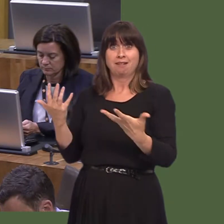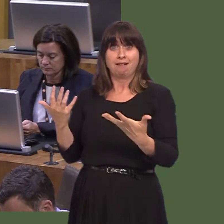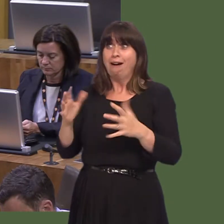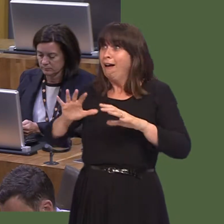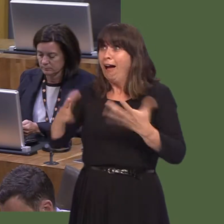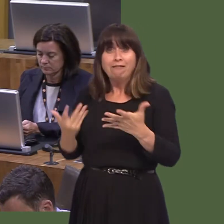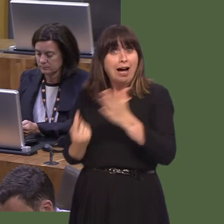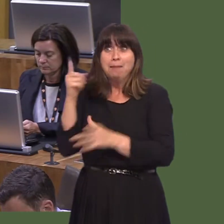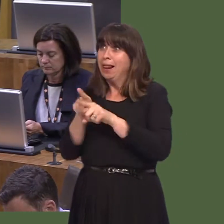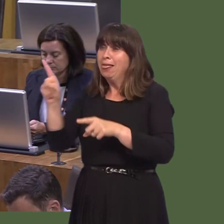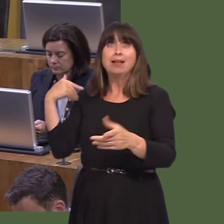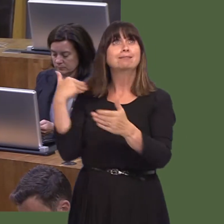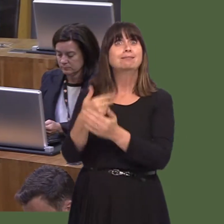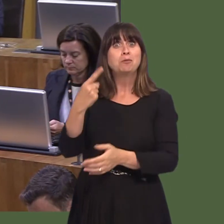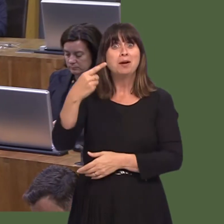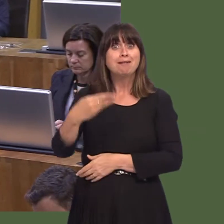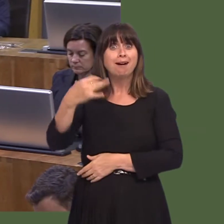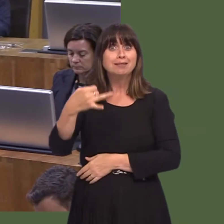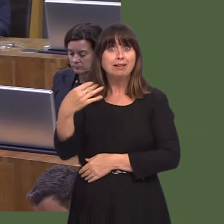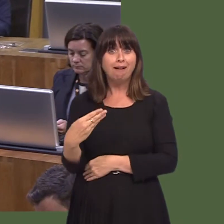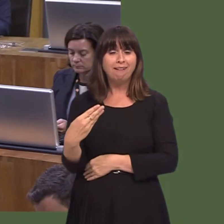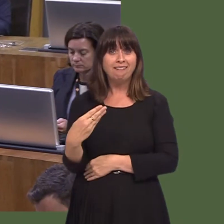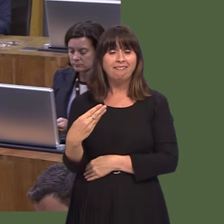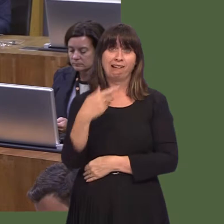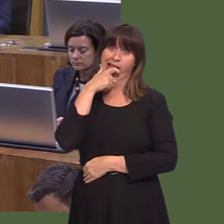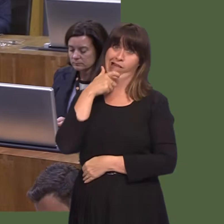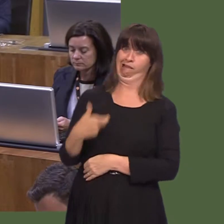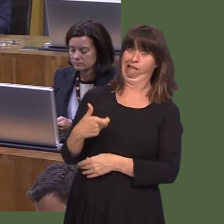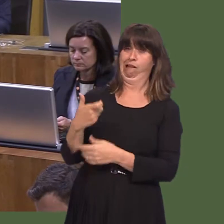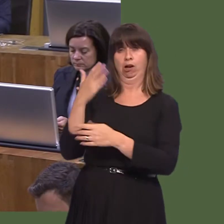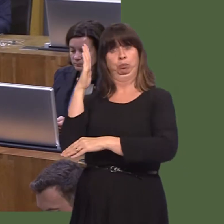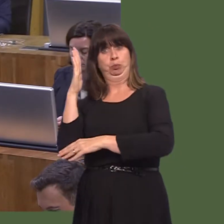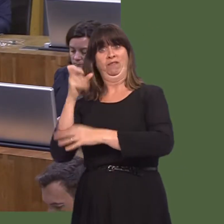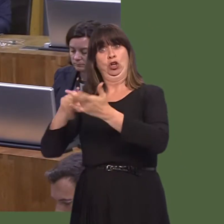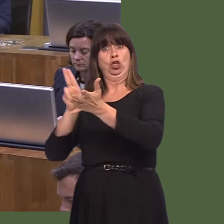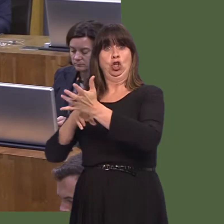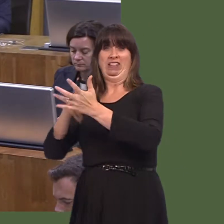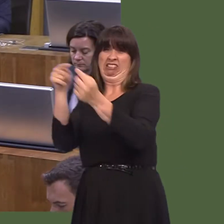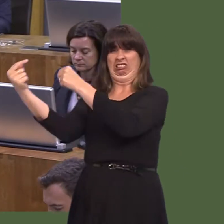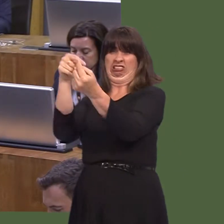1979, I understand. And that shows the depth of the division that exists in Whitehall.